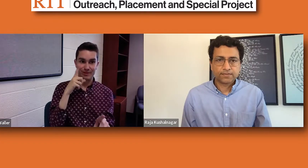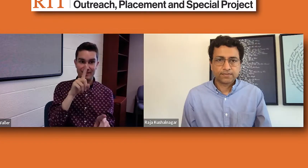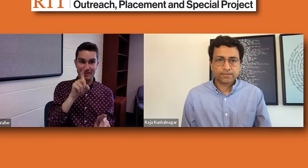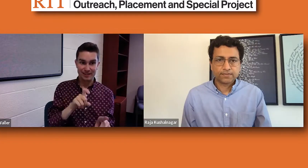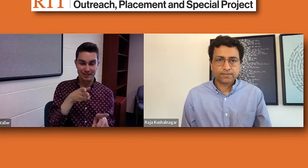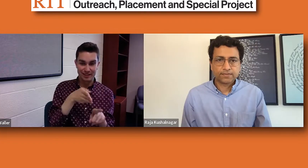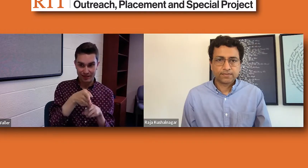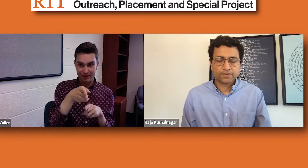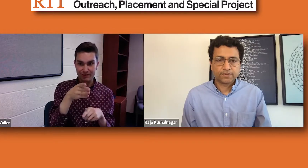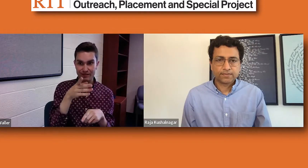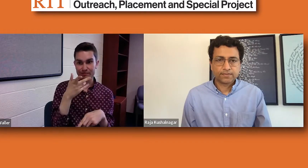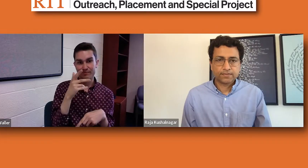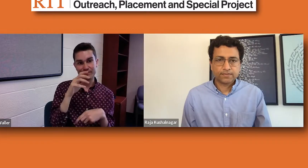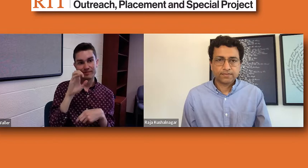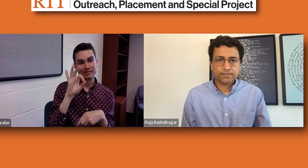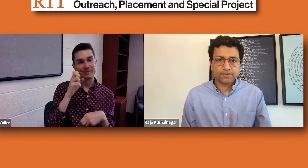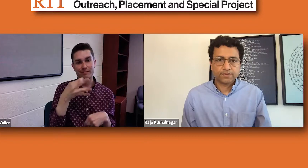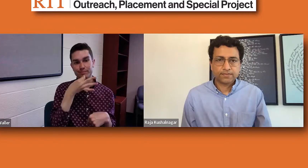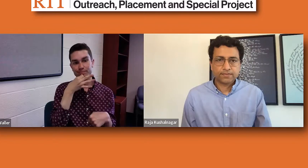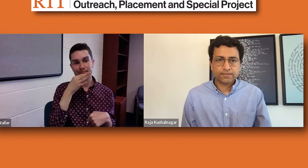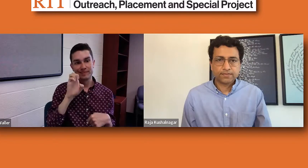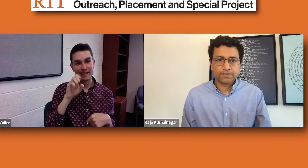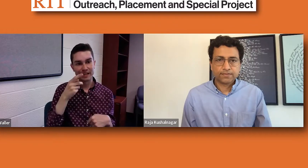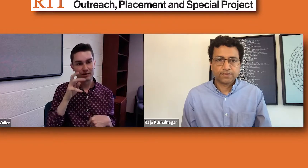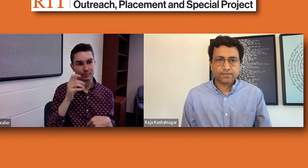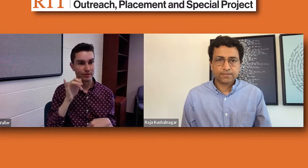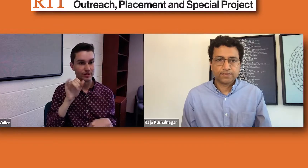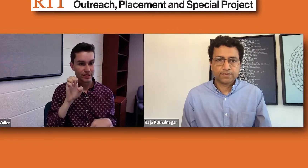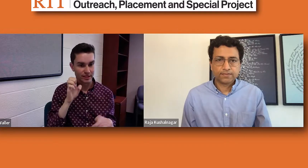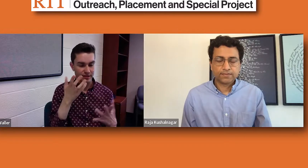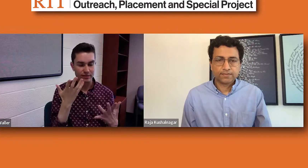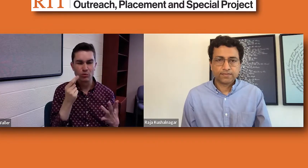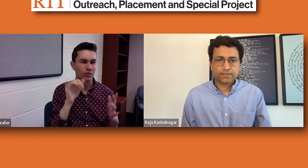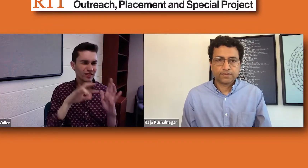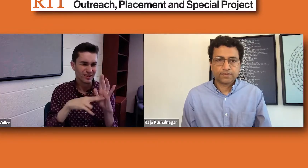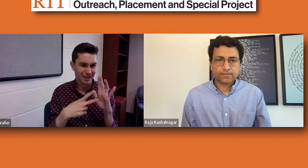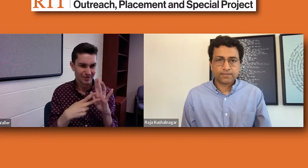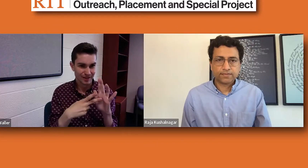it's really important for them to have that experience in their field, you know, and